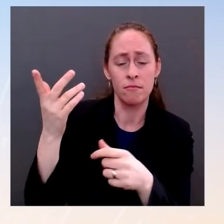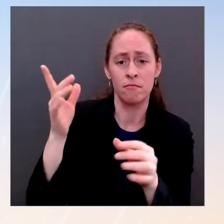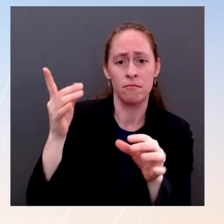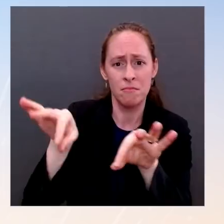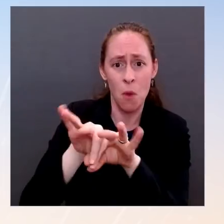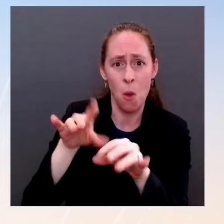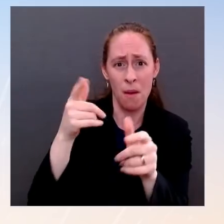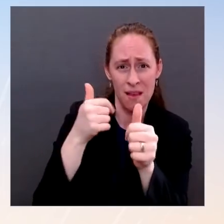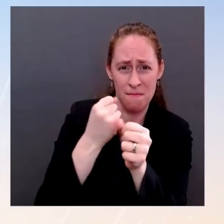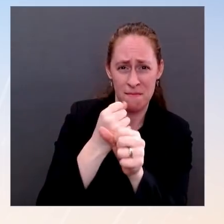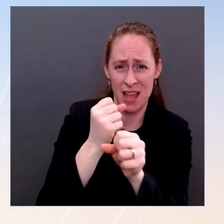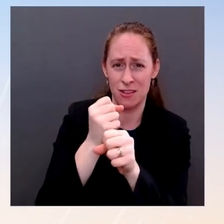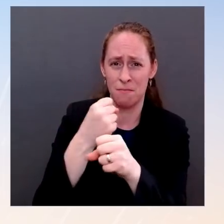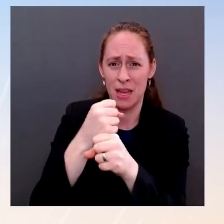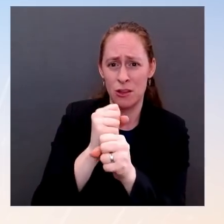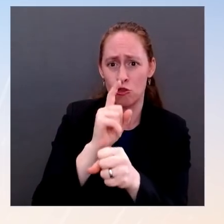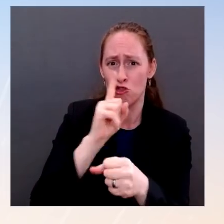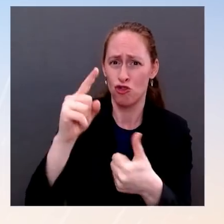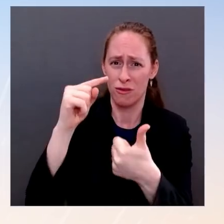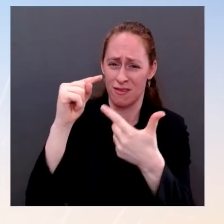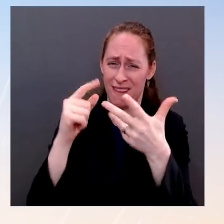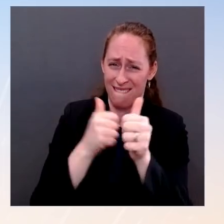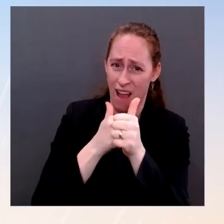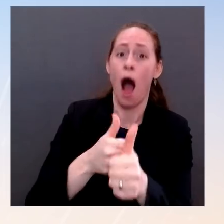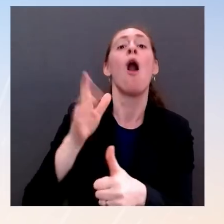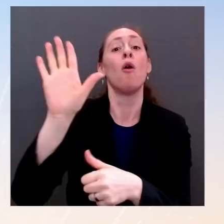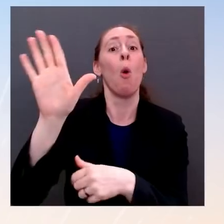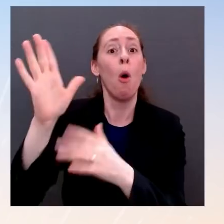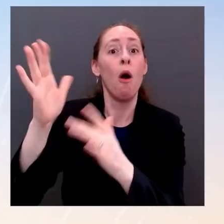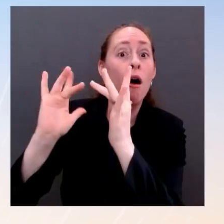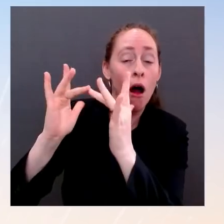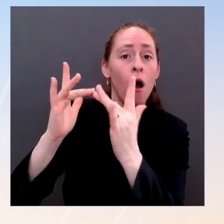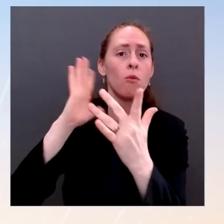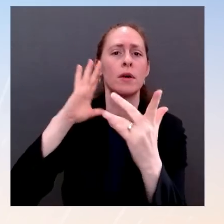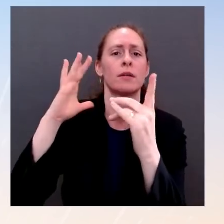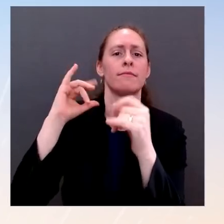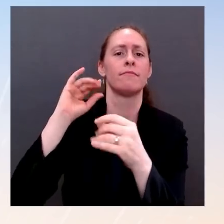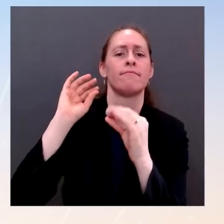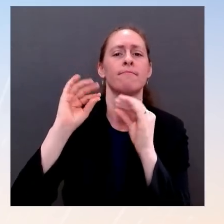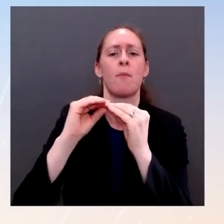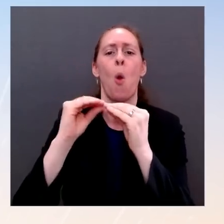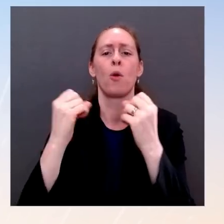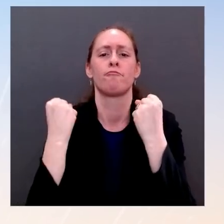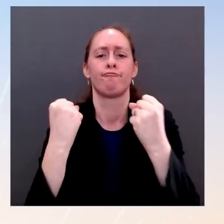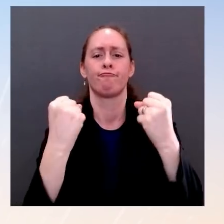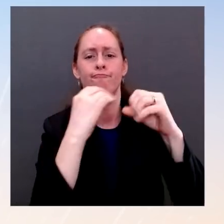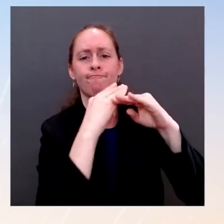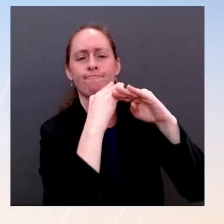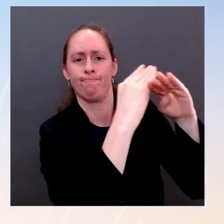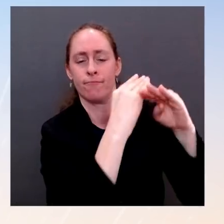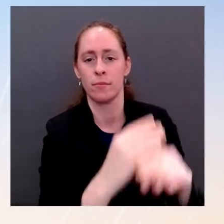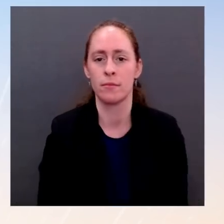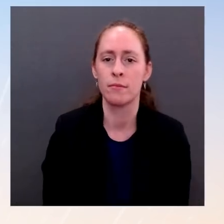shared technical indicators of techniques used by Russian cyber actors to conduct cyberattacks